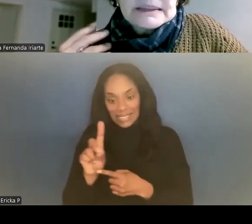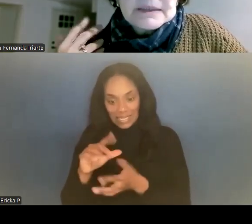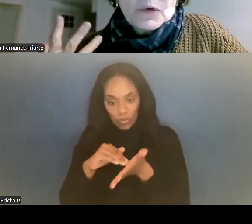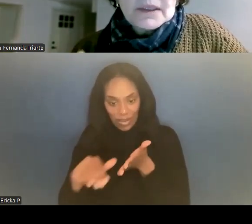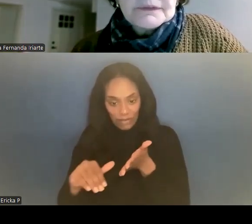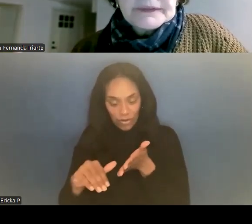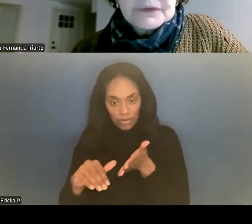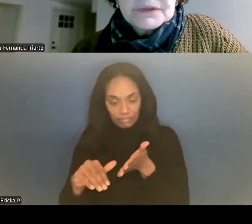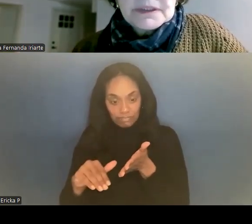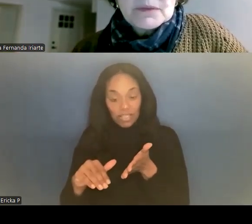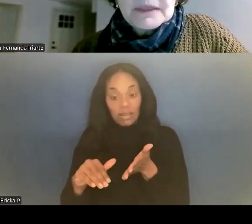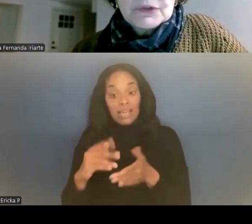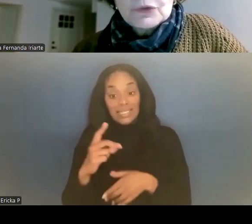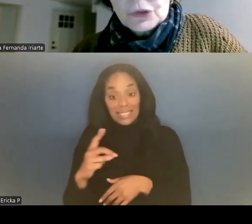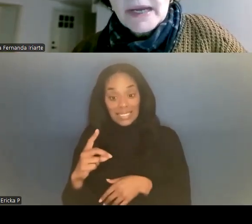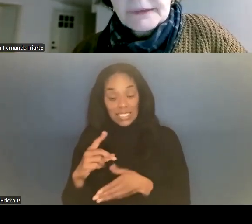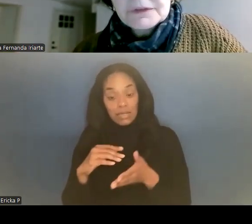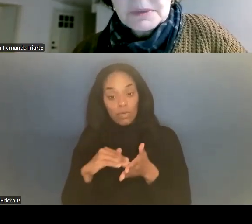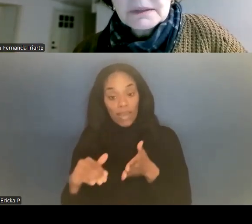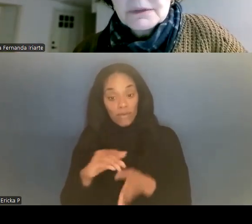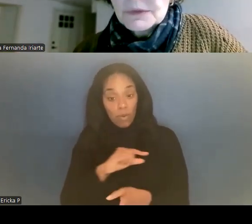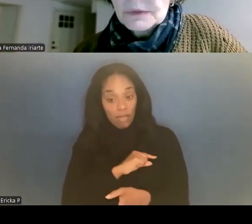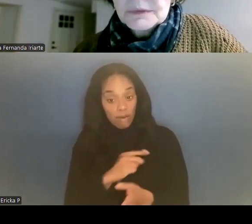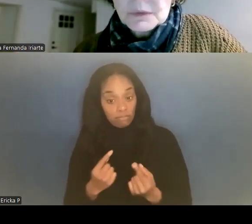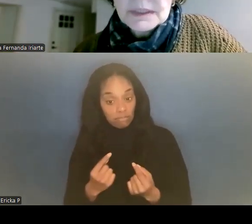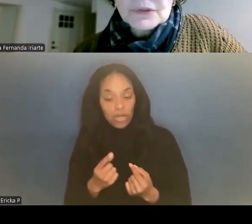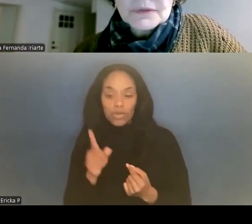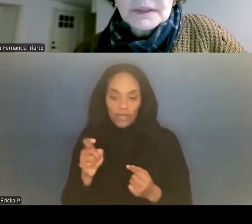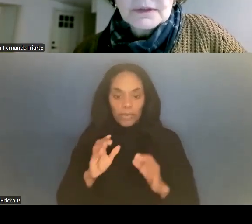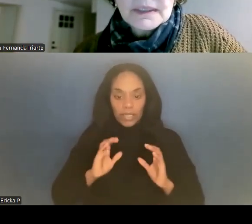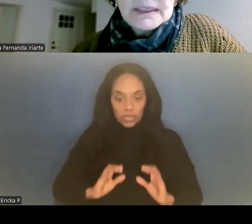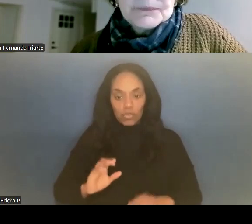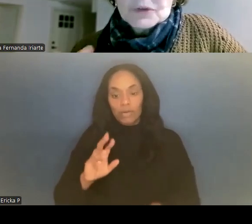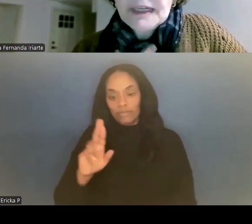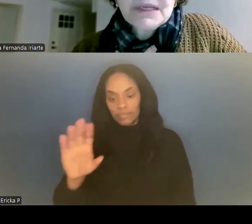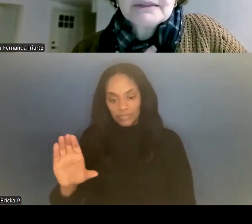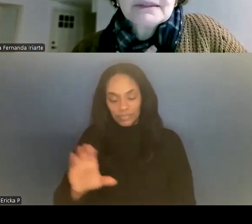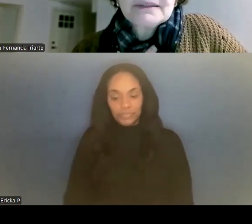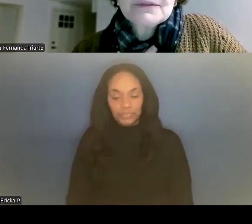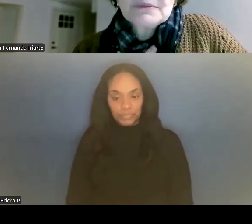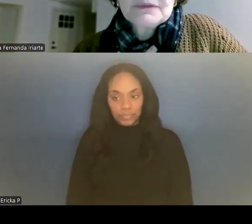to qualify for the DD waiver, you do have to be a consumer of the regional center. So if I'm not the consumer